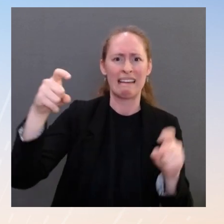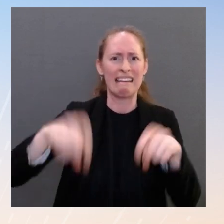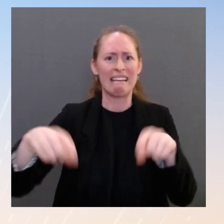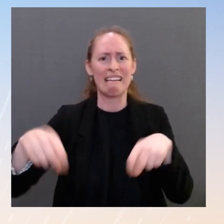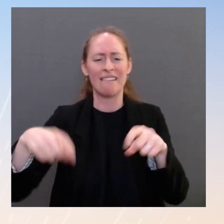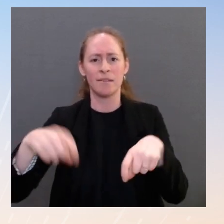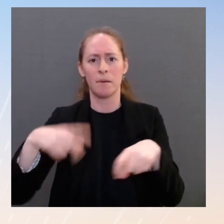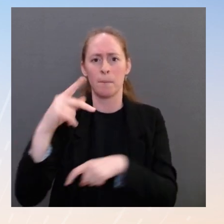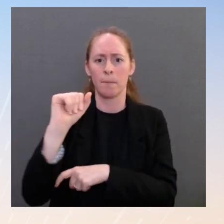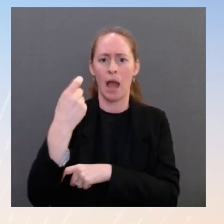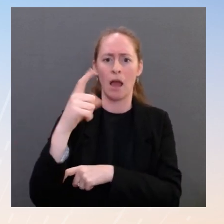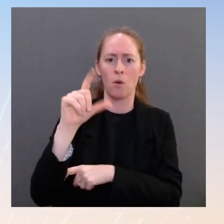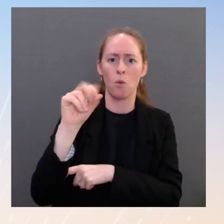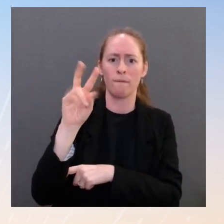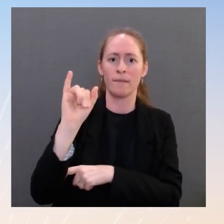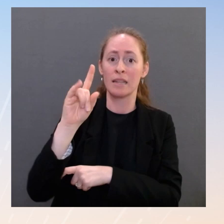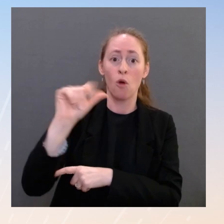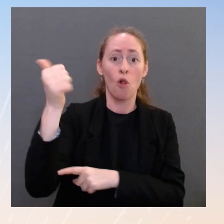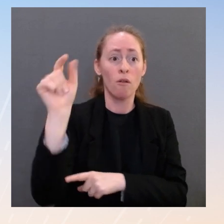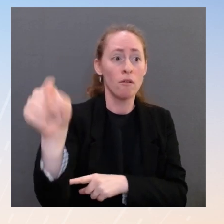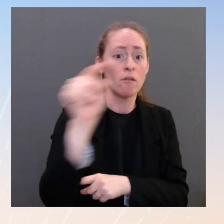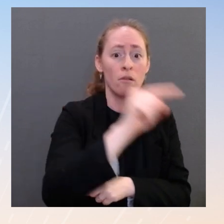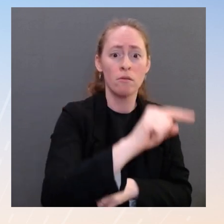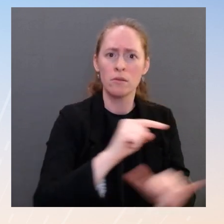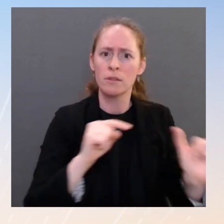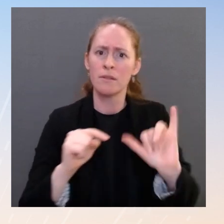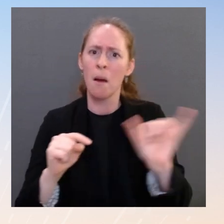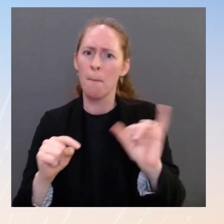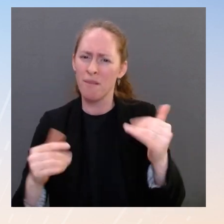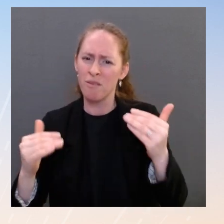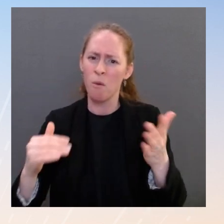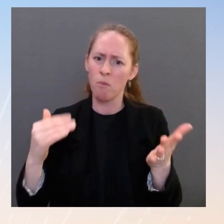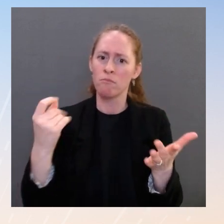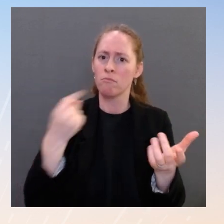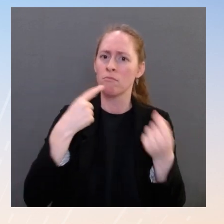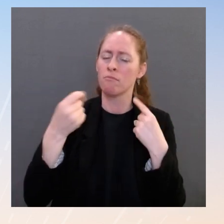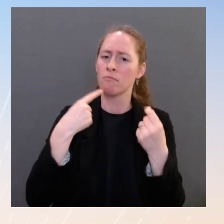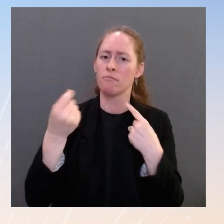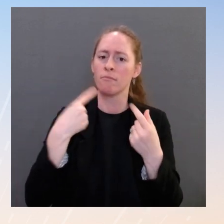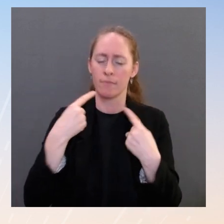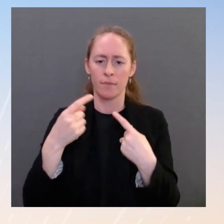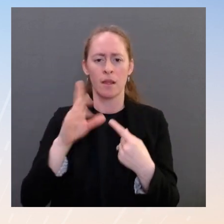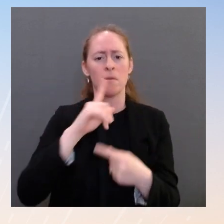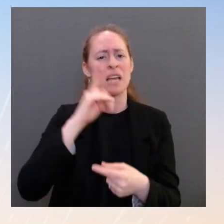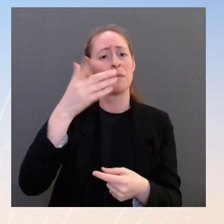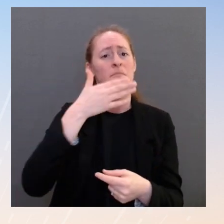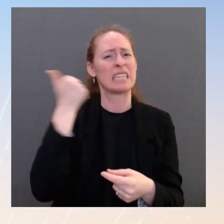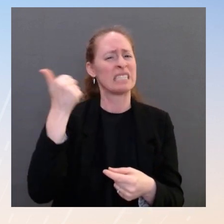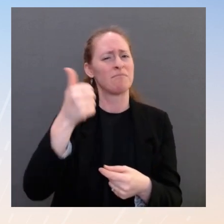But she did it through consultations with her doctor. Go ahead, in the middle. The Press: Thanks, Jen. So, Democrats on the Hill today